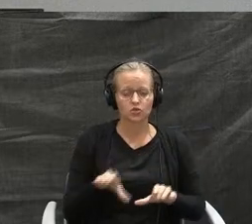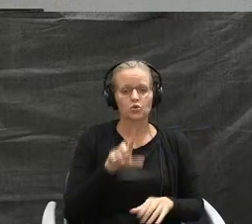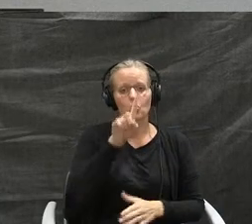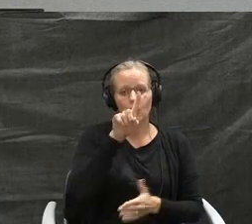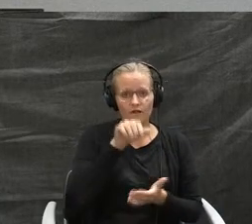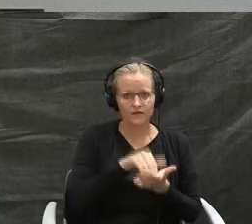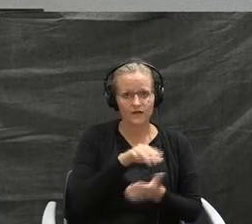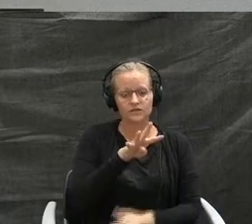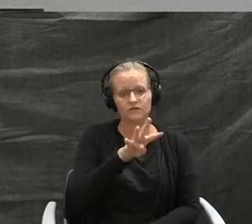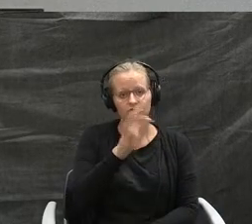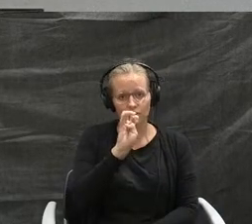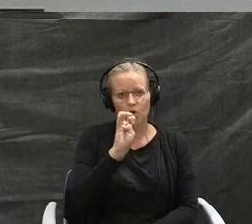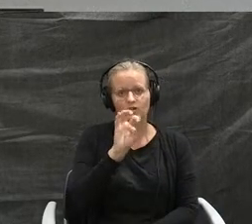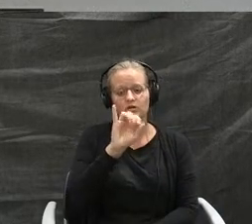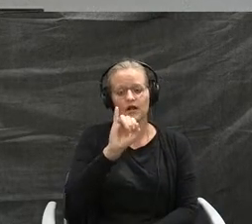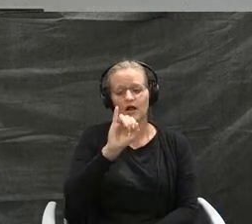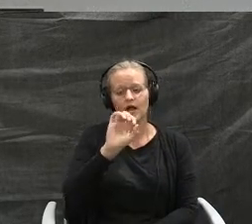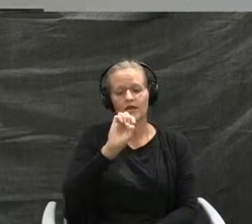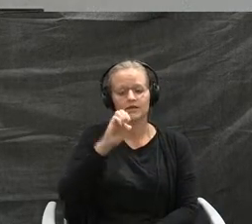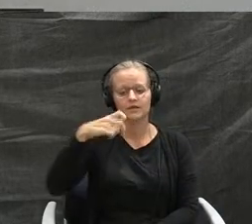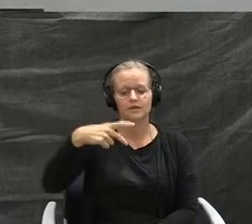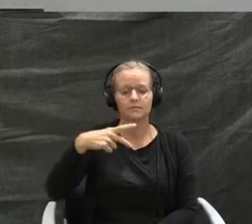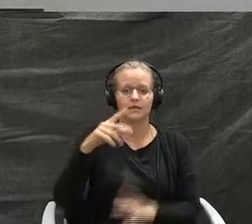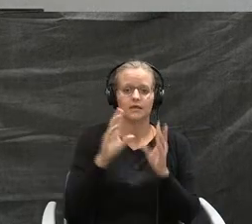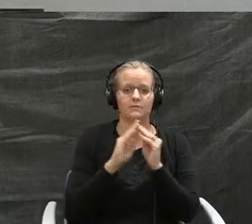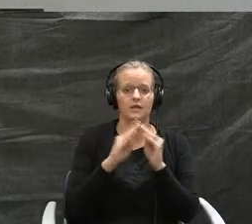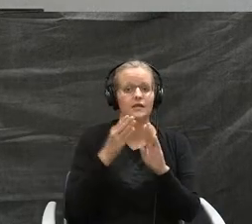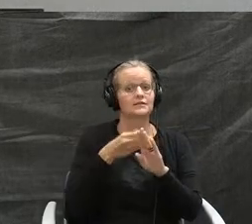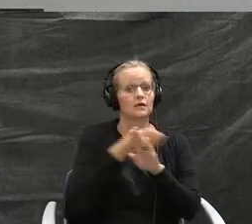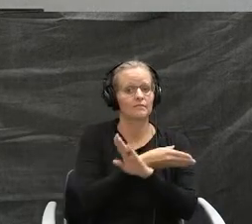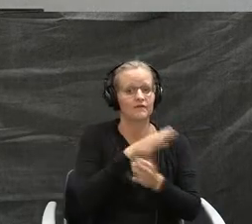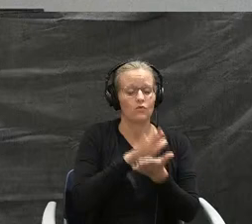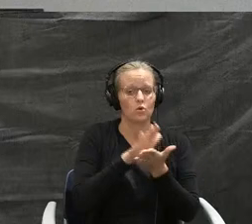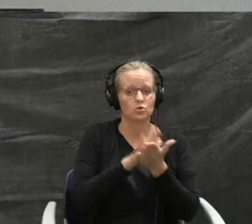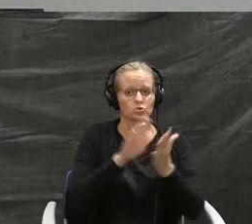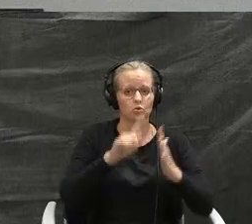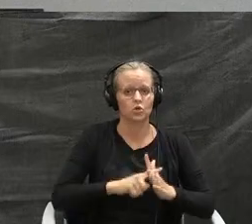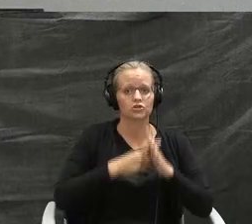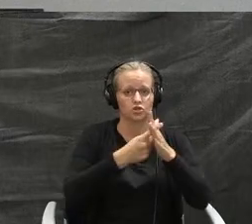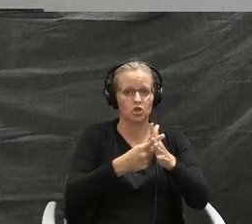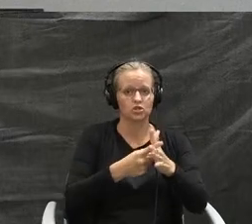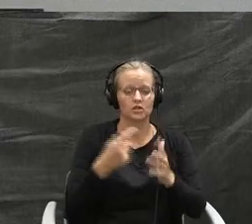starts. And of course, will be honoring any 504 plans that we have.